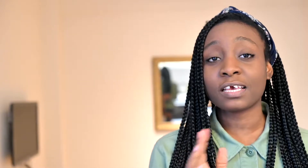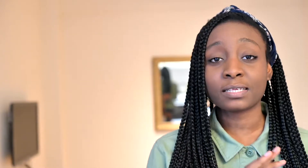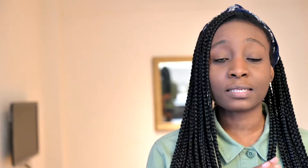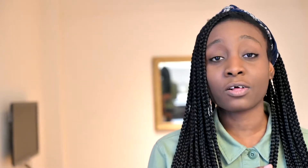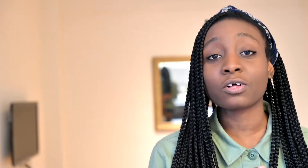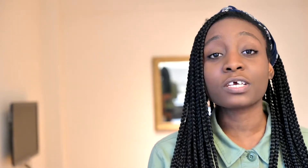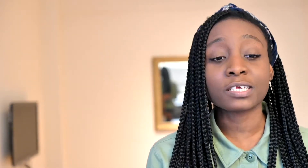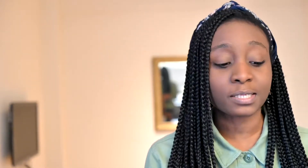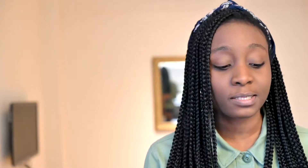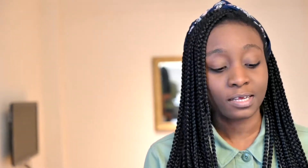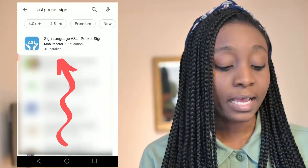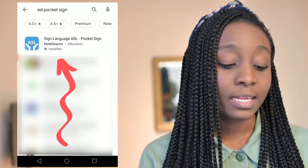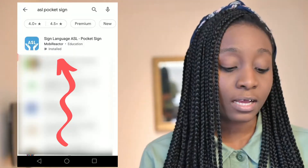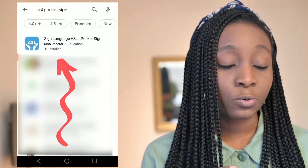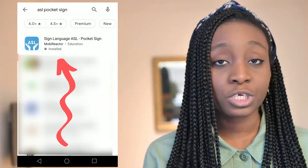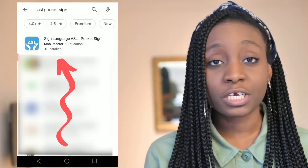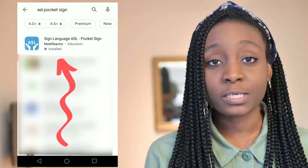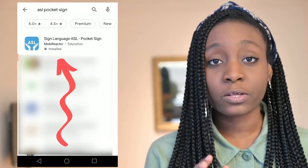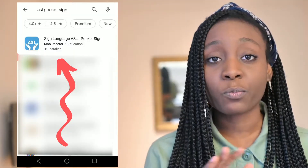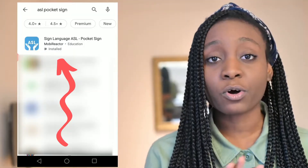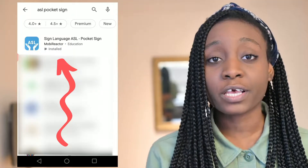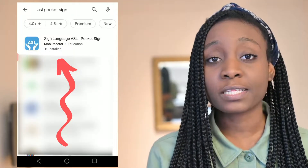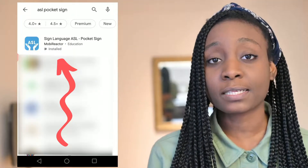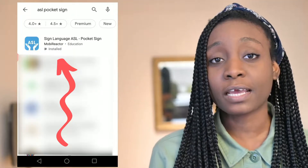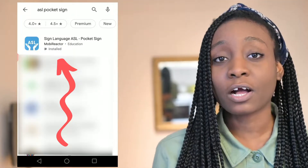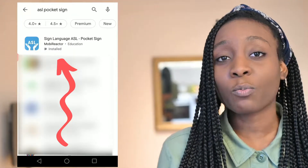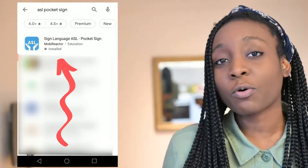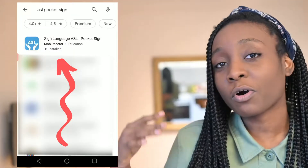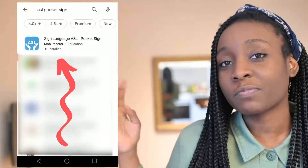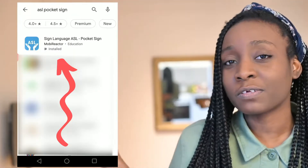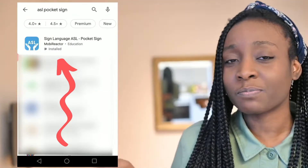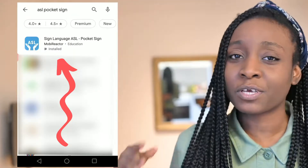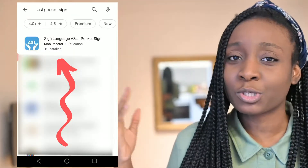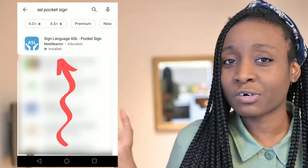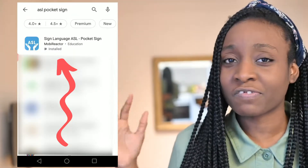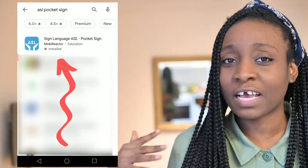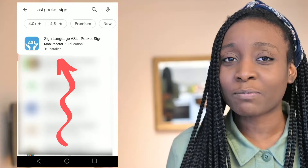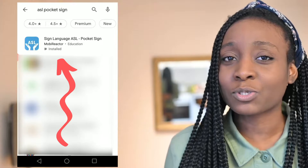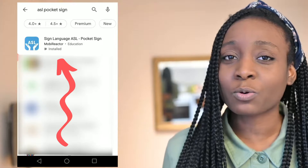ASL is 'Sign language ASL - Pocket Sign' I'll pop up the picture of the app